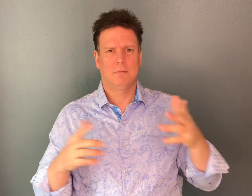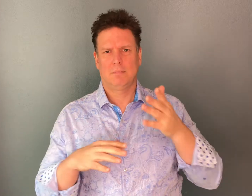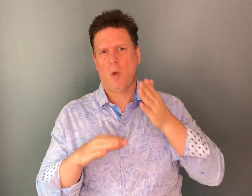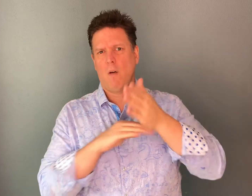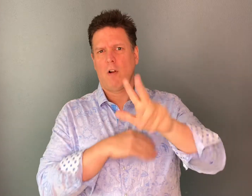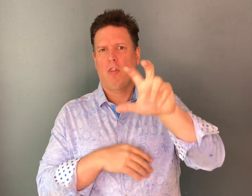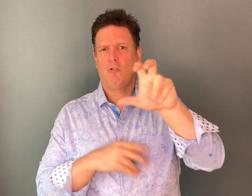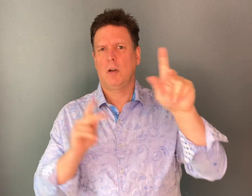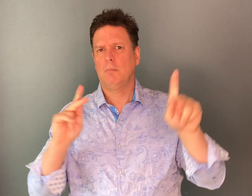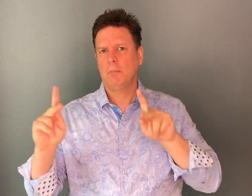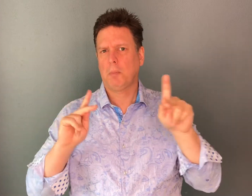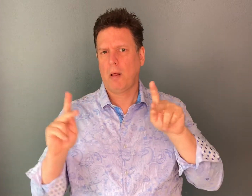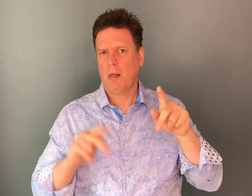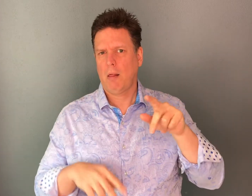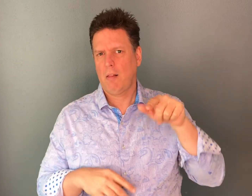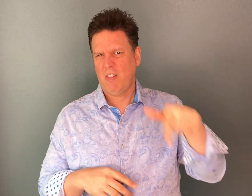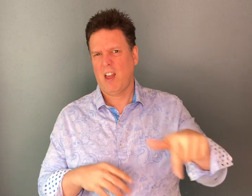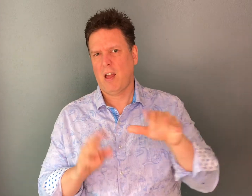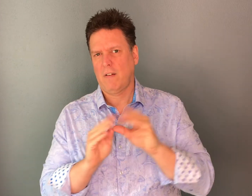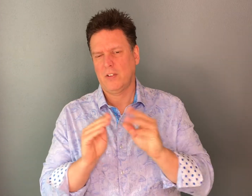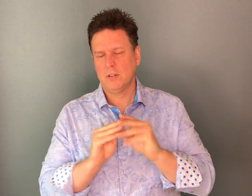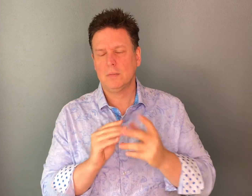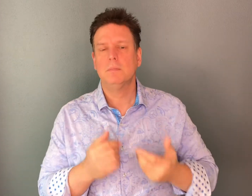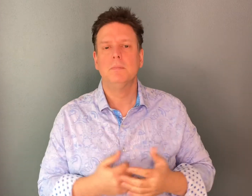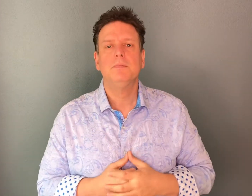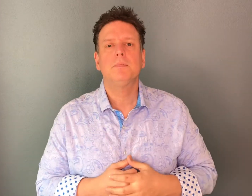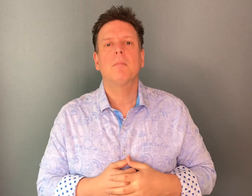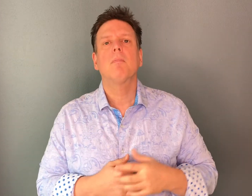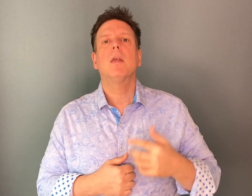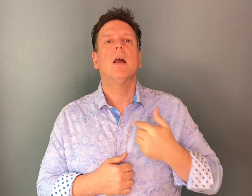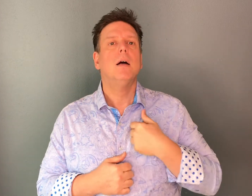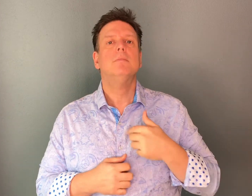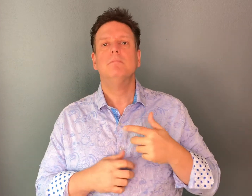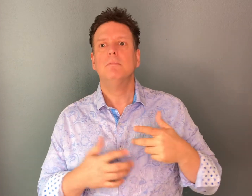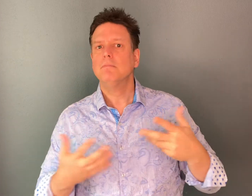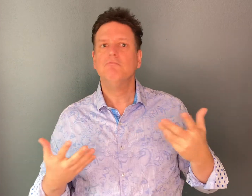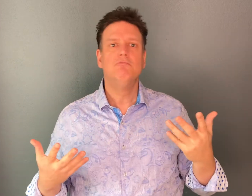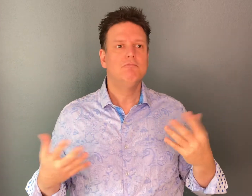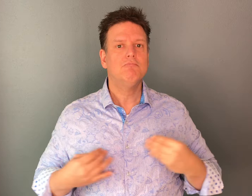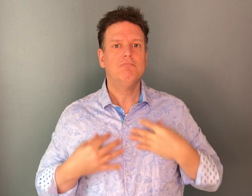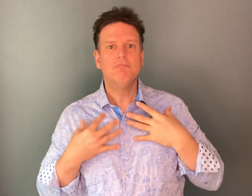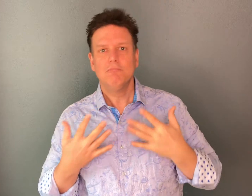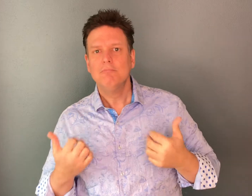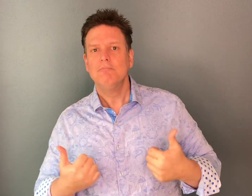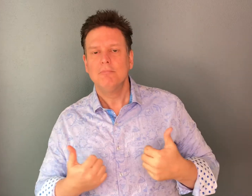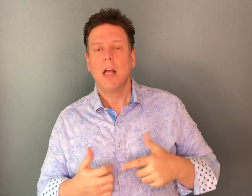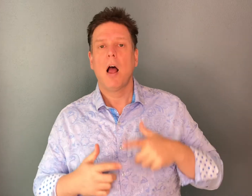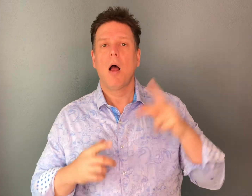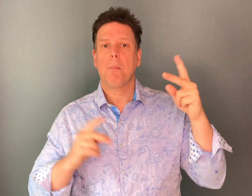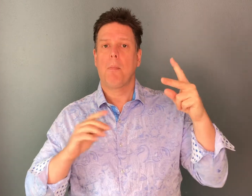clapping. it was nice. There were over 300 people at the event. He was very